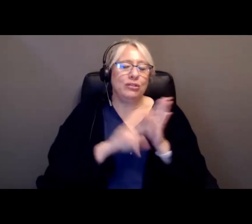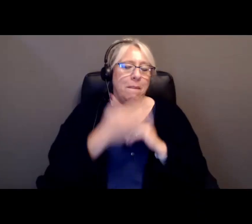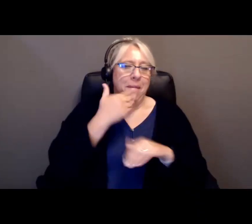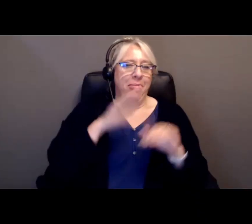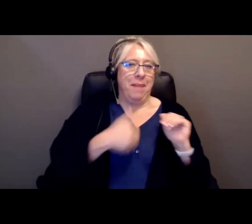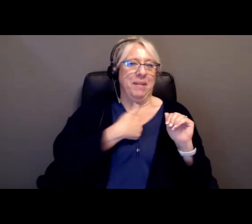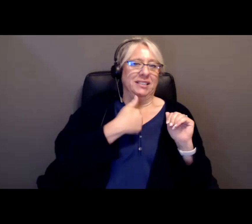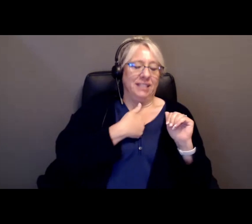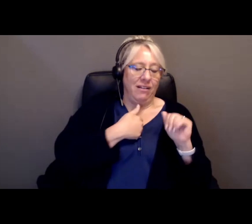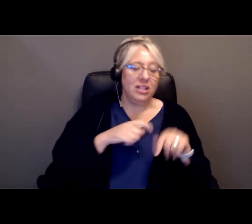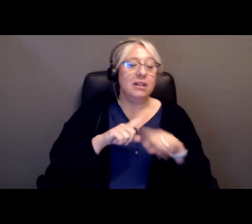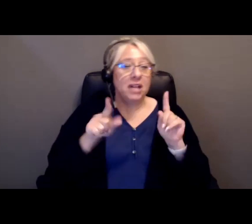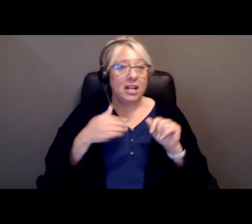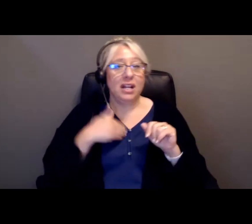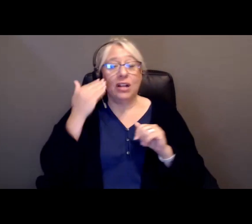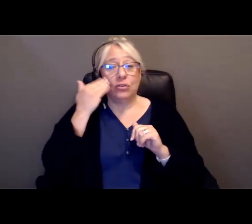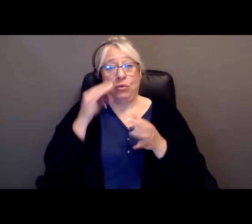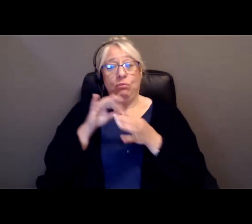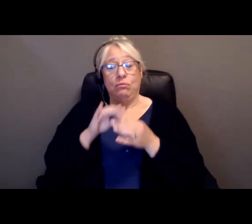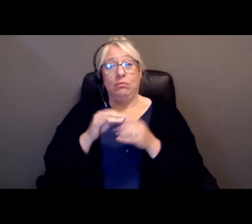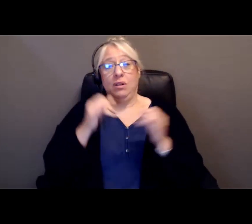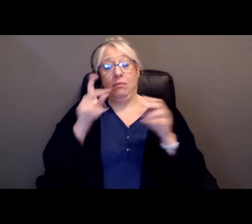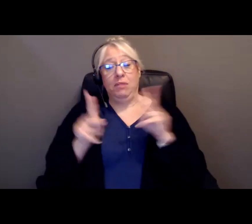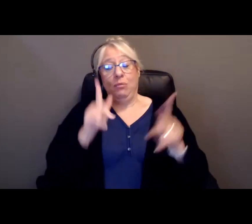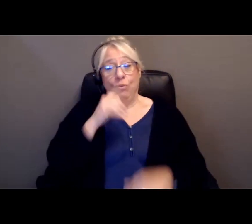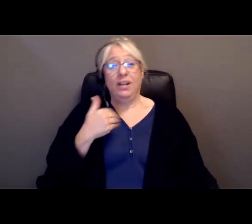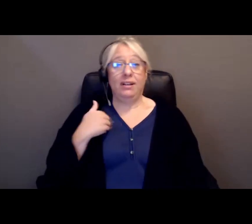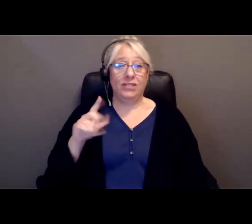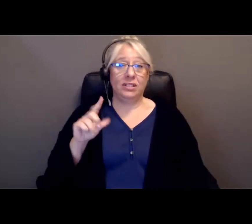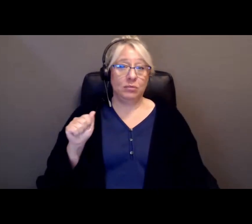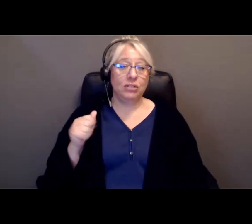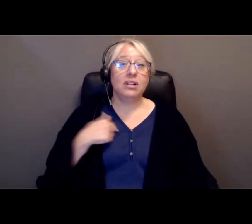when it comes to individuals who have disabilities, and as I say, I worked at CHS for